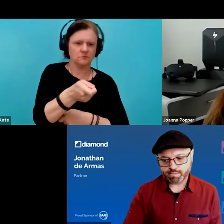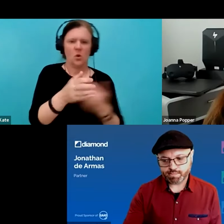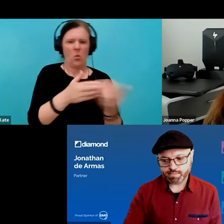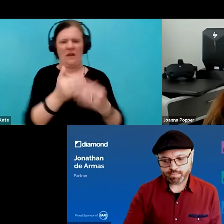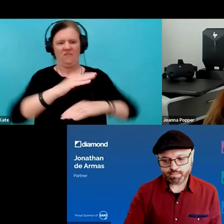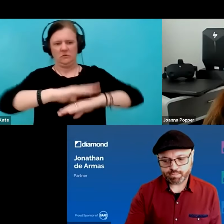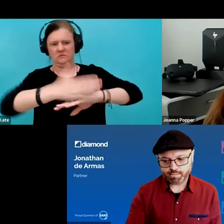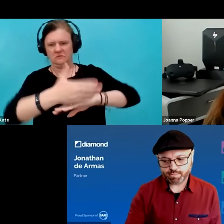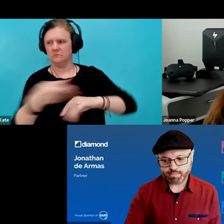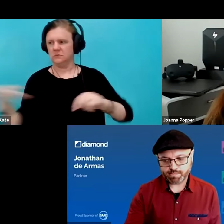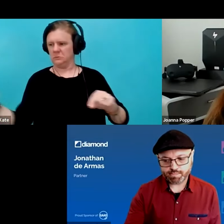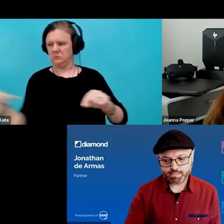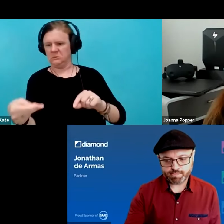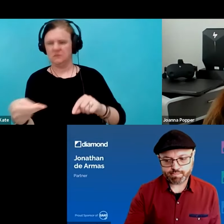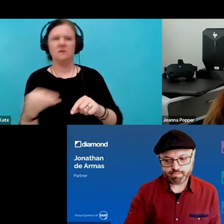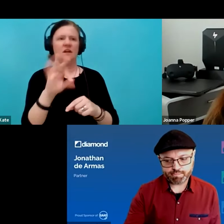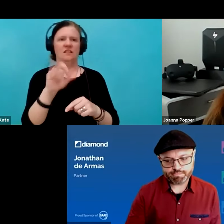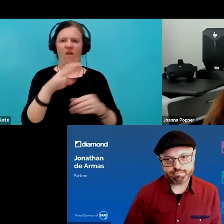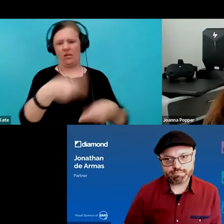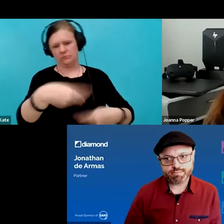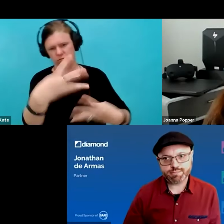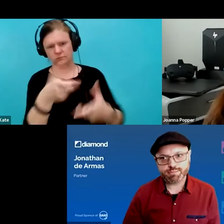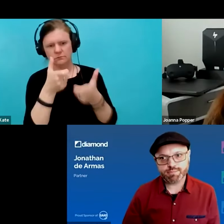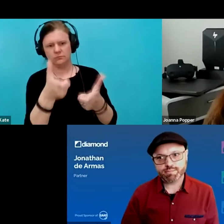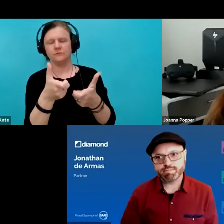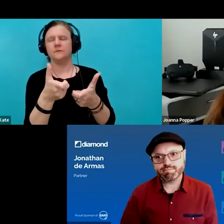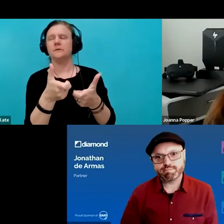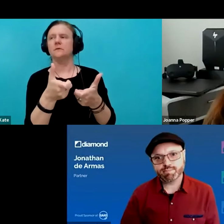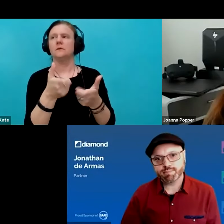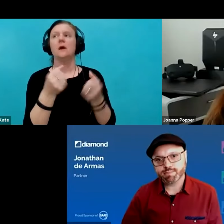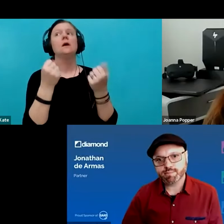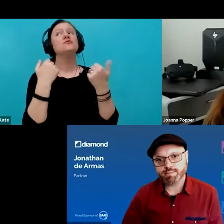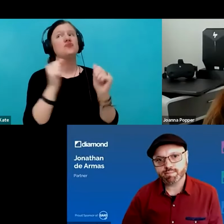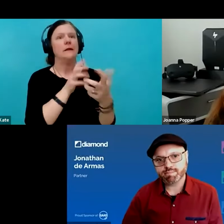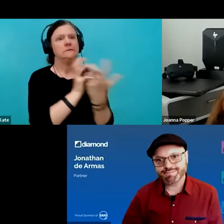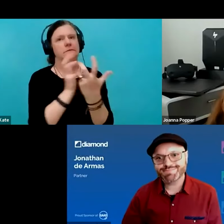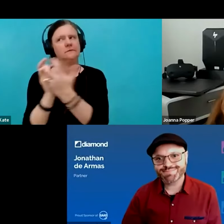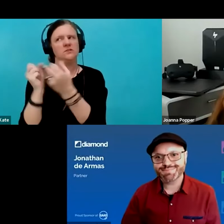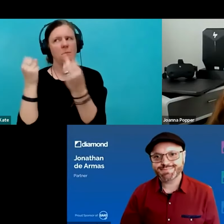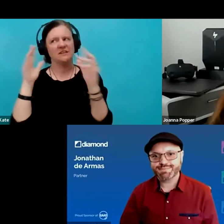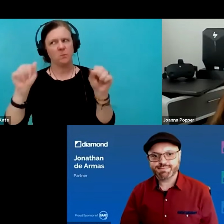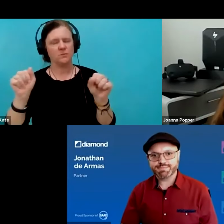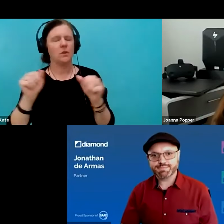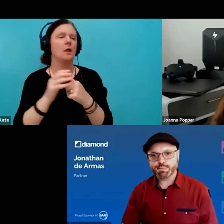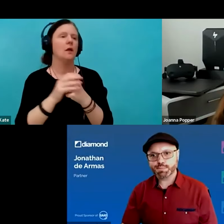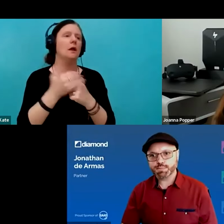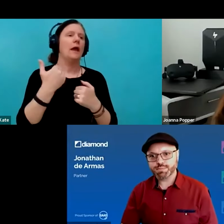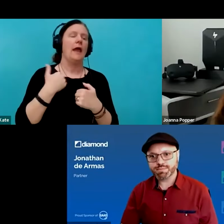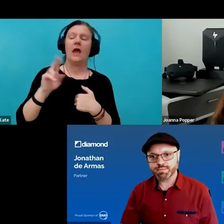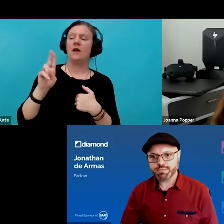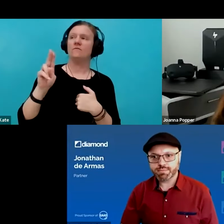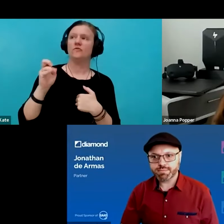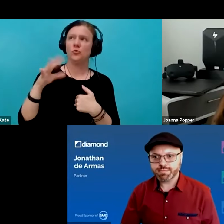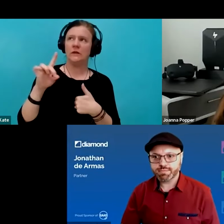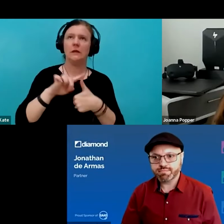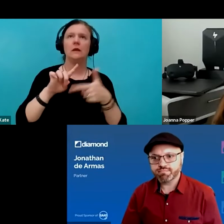in read that file. We're trying to do it on as many platforms as we as we can. So we have unity, unreal.